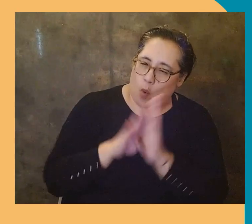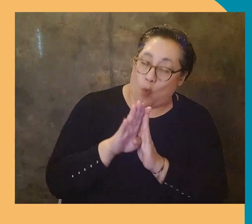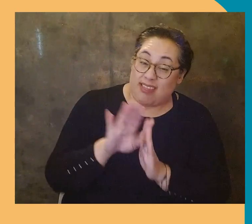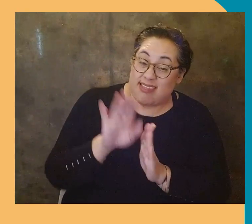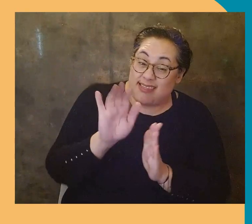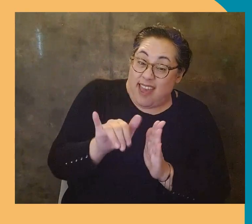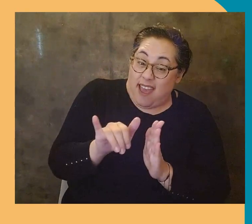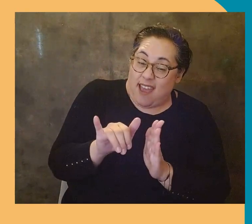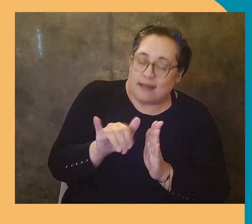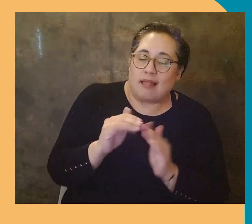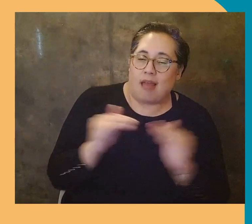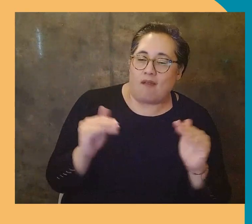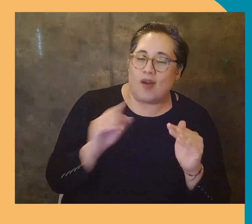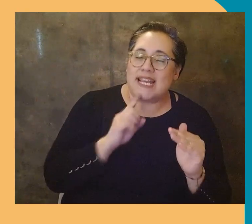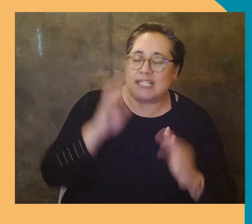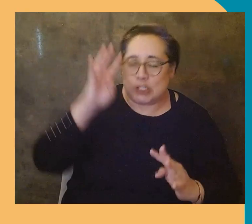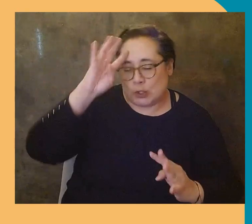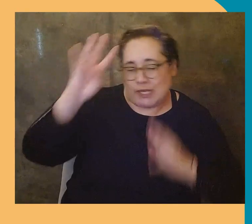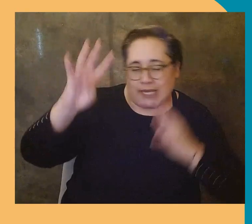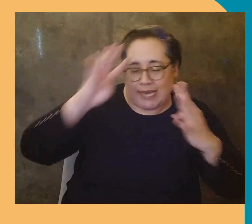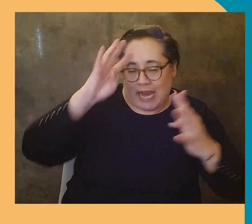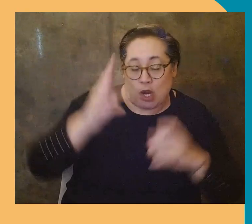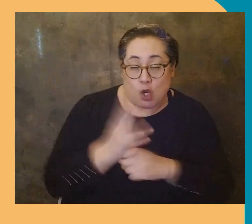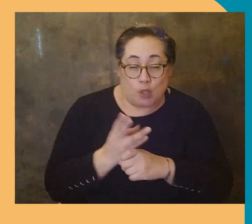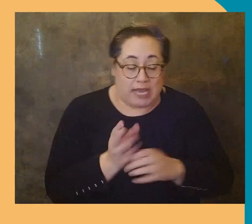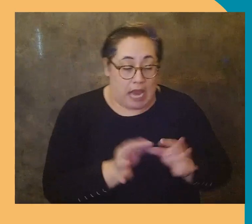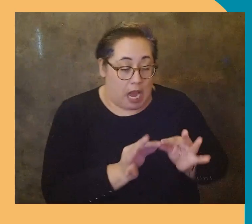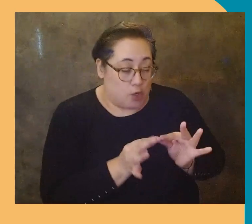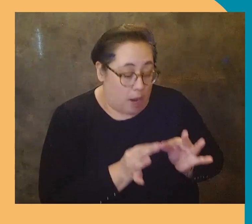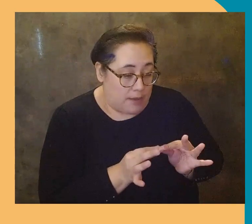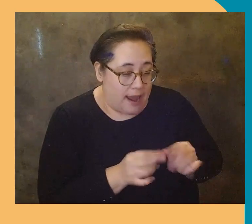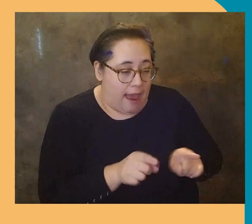That is a level of creating, using interpretation as a ...